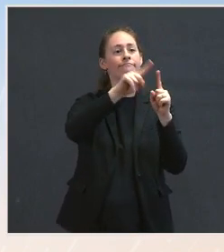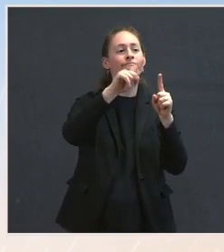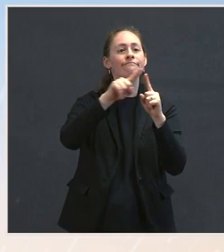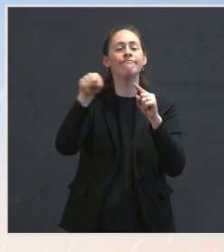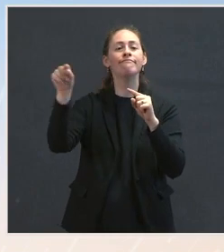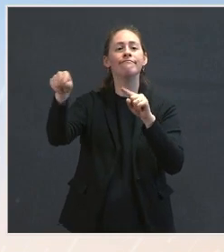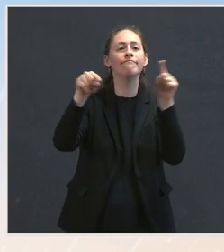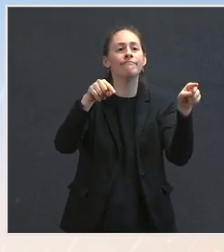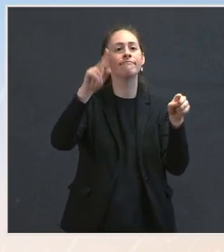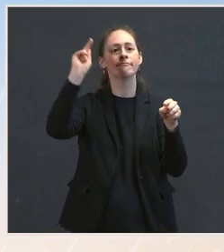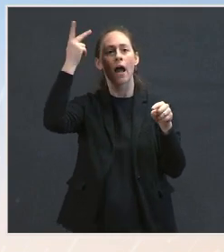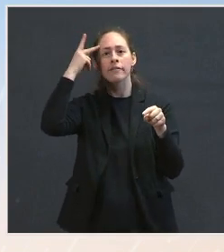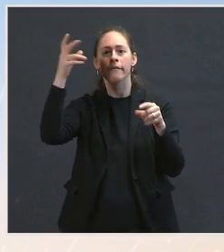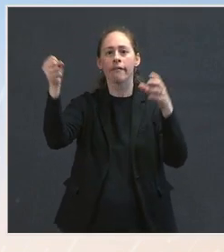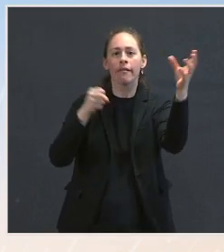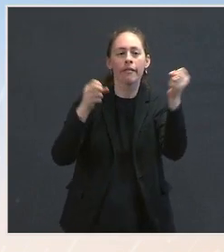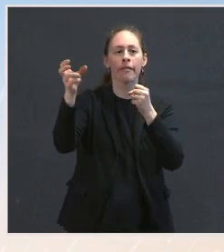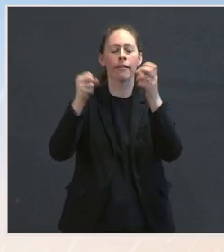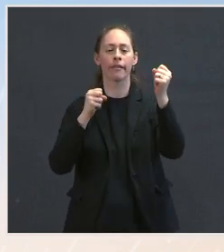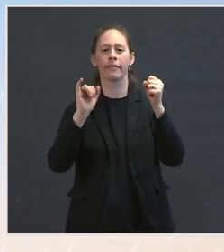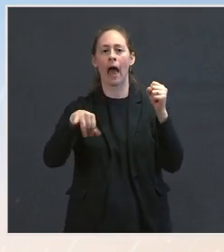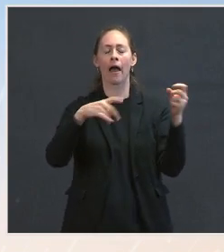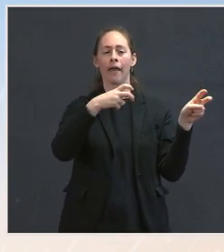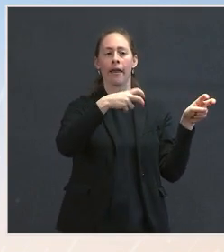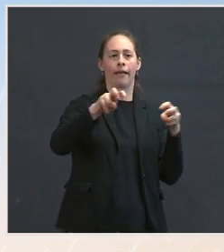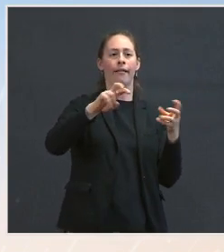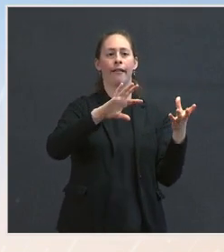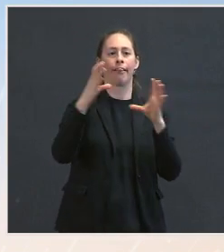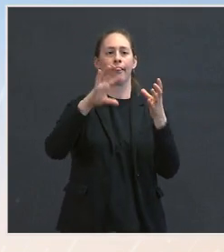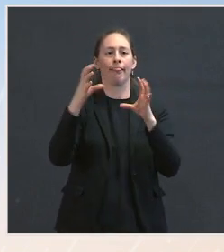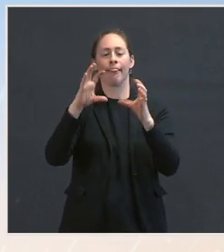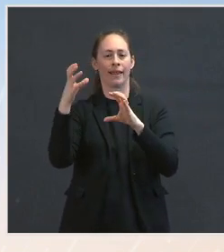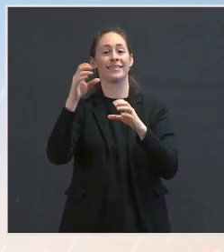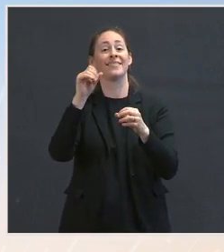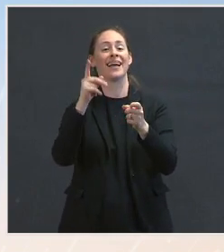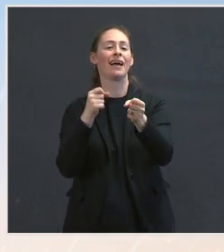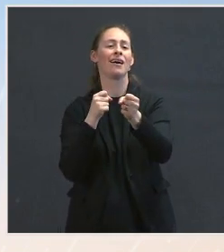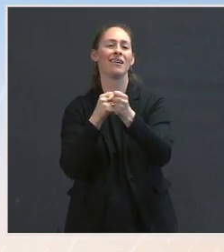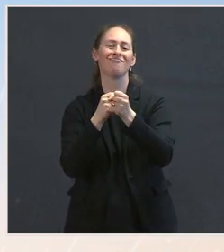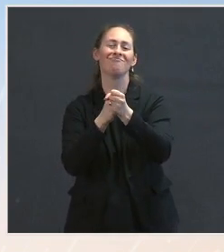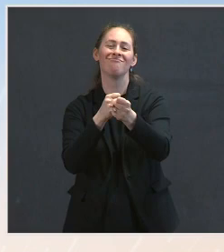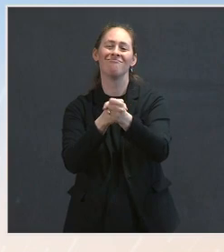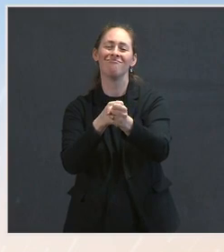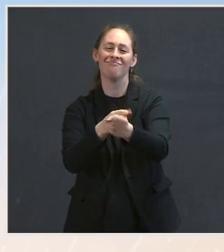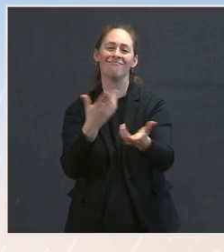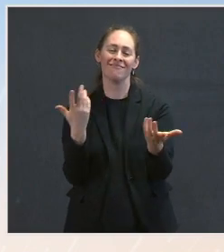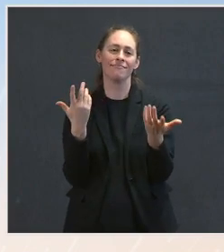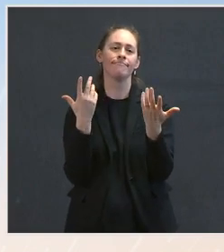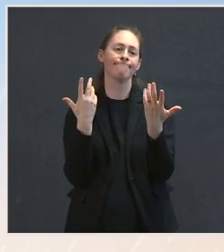Those roadblocks definitely delayed the process. We have a strong place in team -- team in place, of course, at OMB,